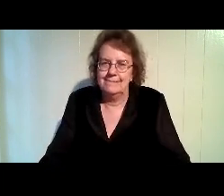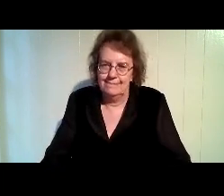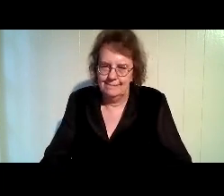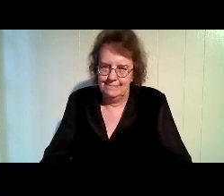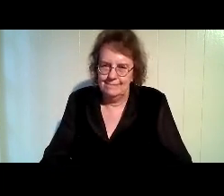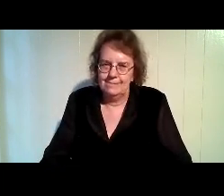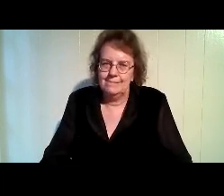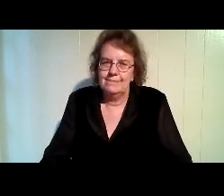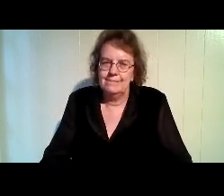OK.